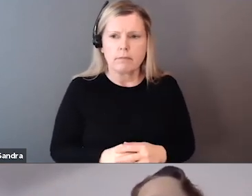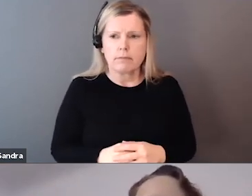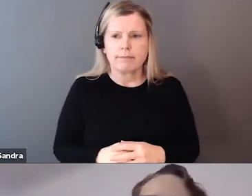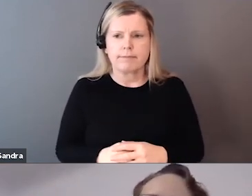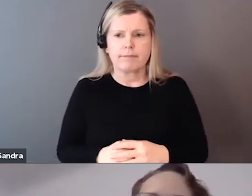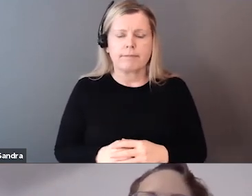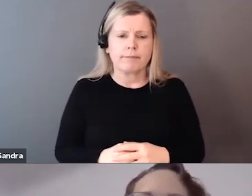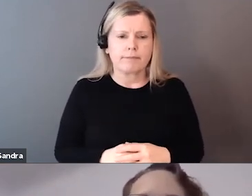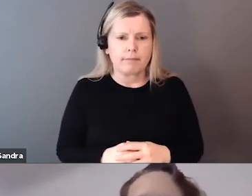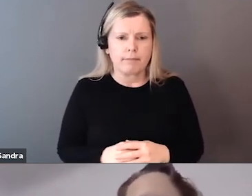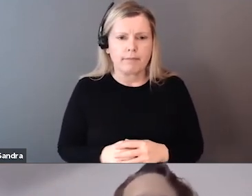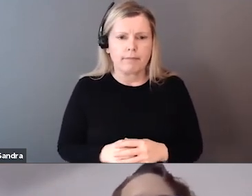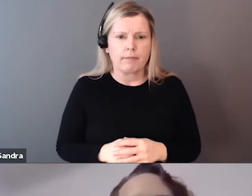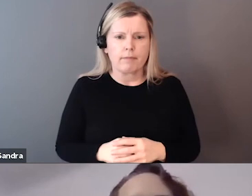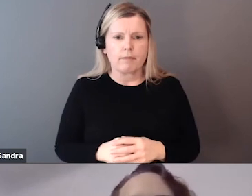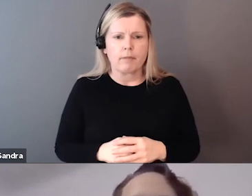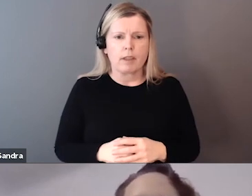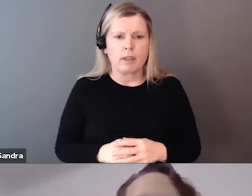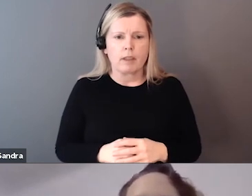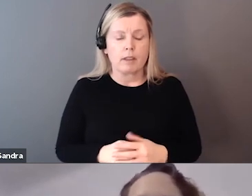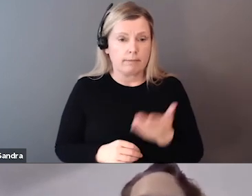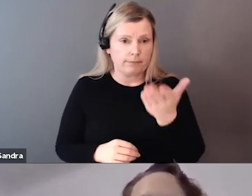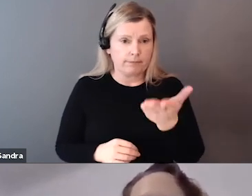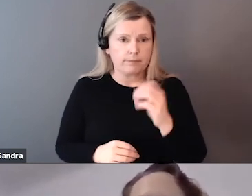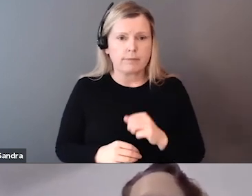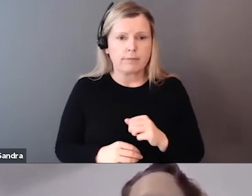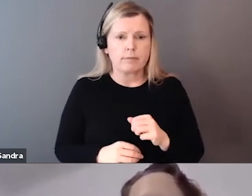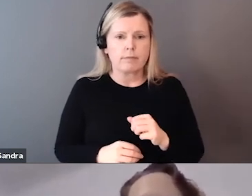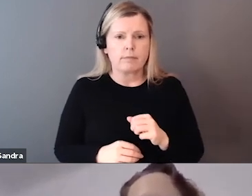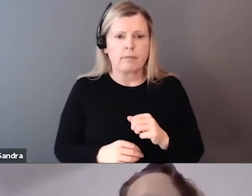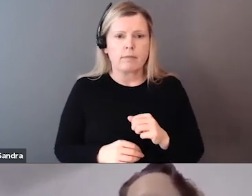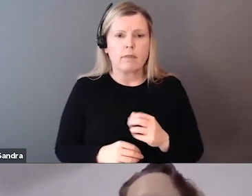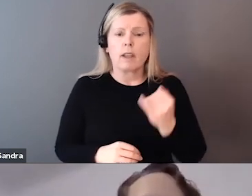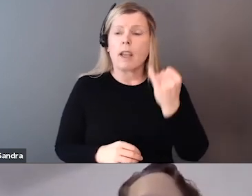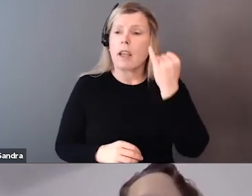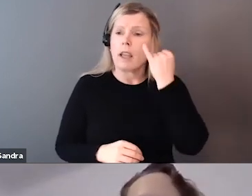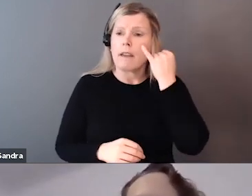of contents. But for here, workplace absences for workers with mental health conditions may